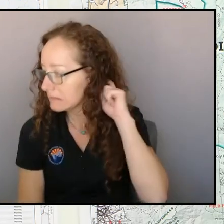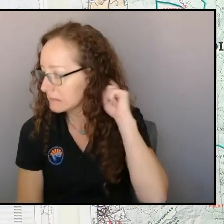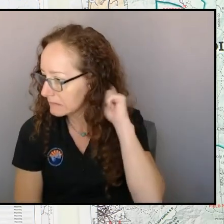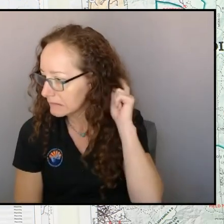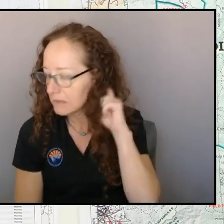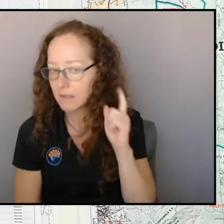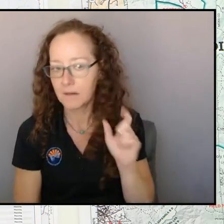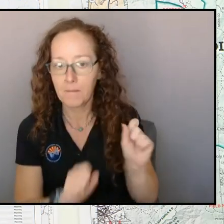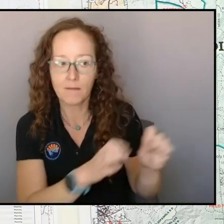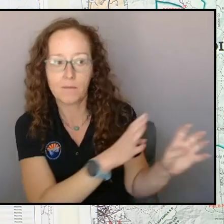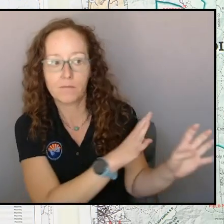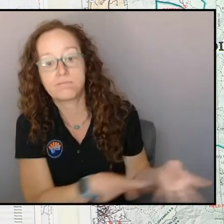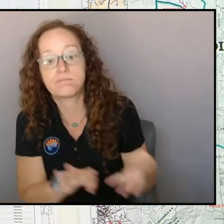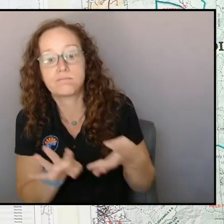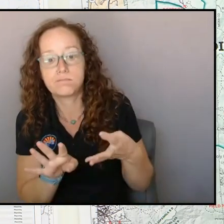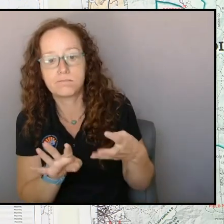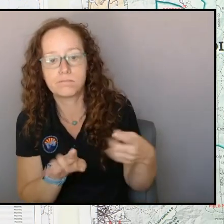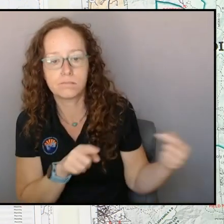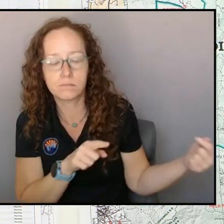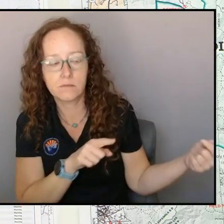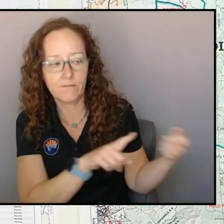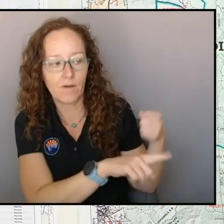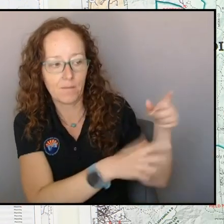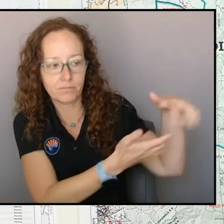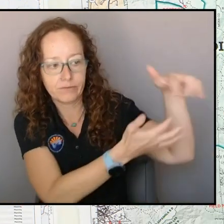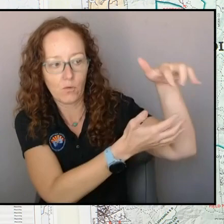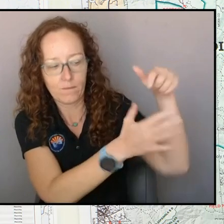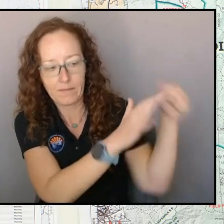gusty and erratic outflow winds that could come from those